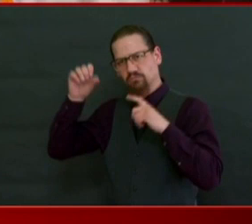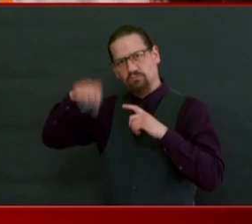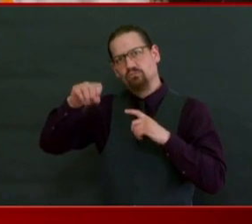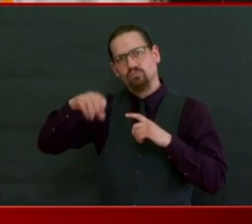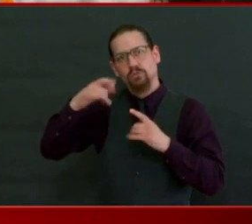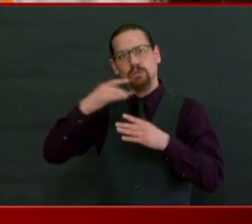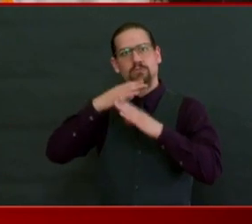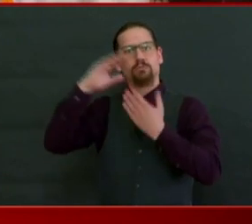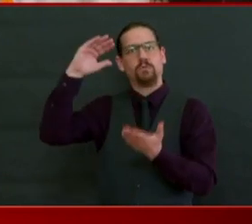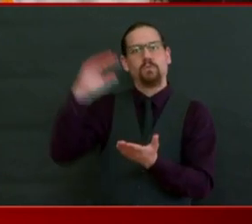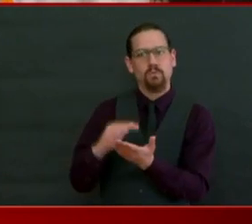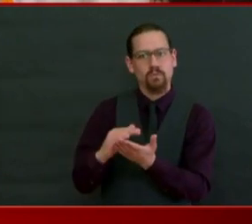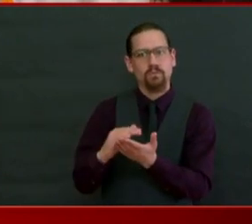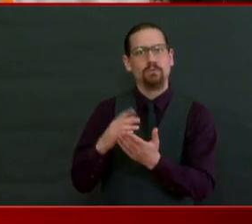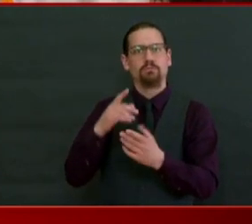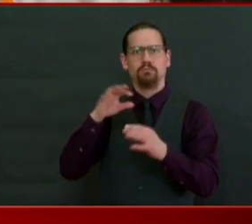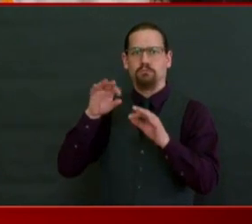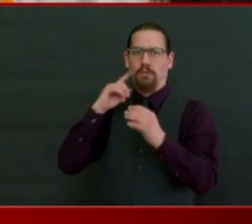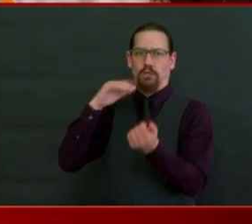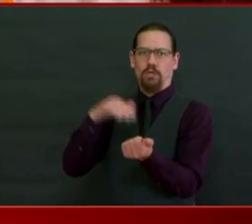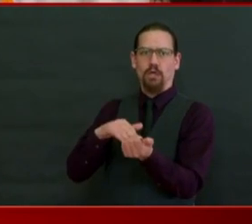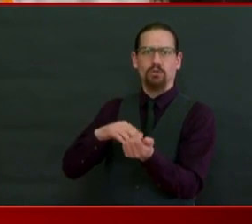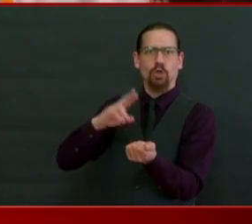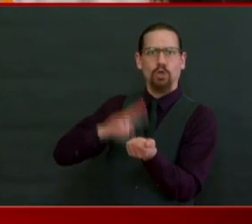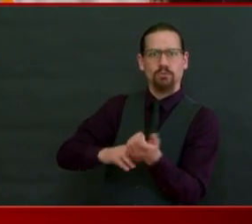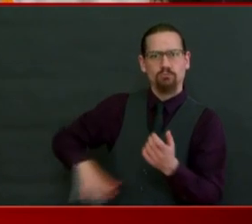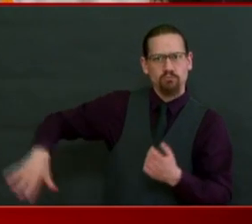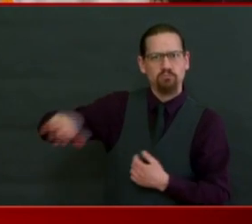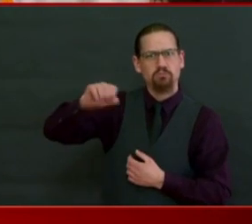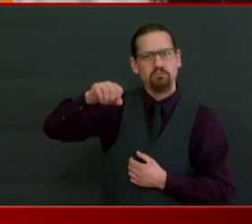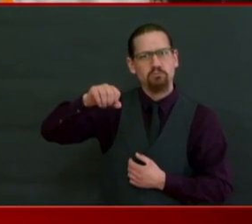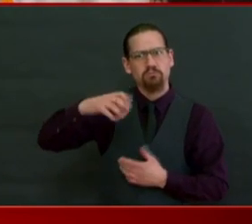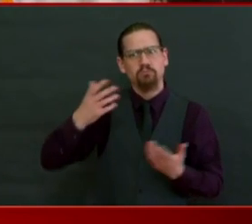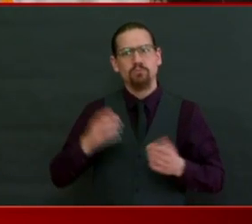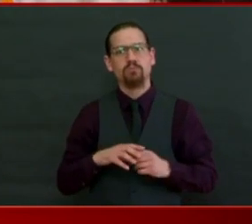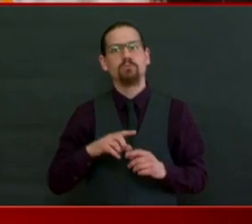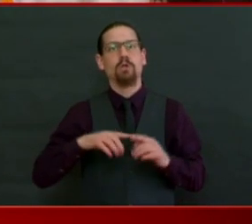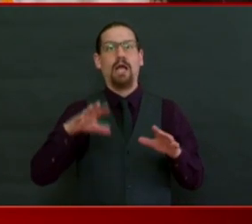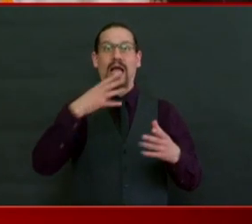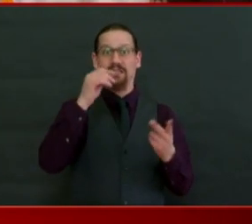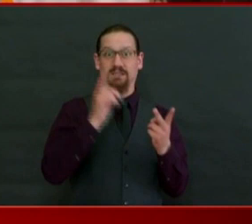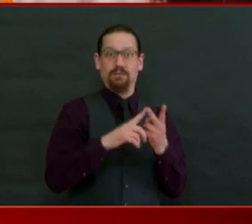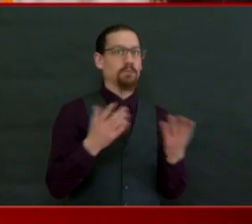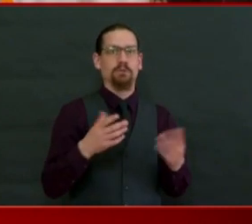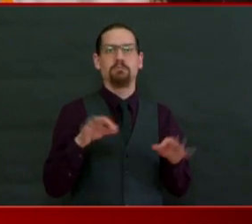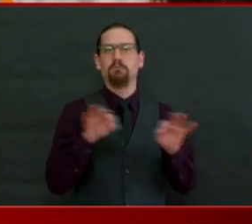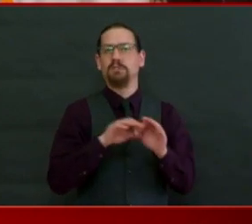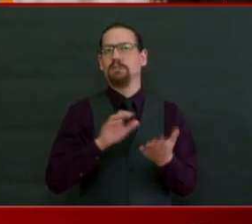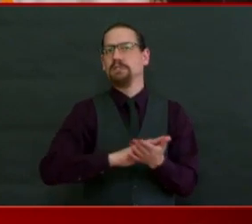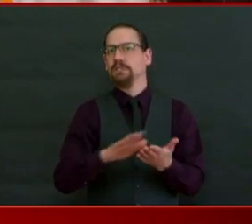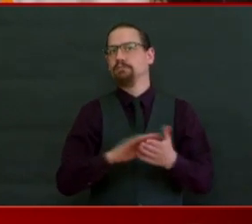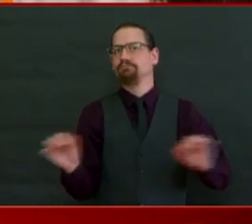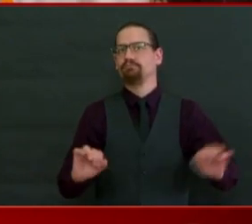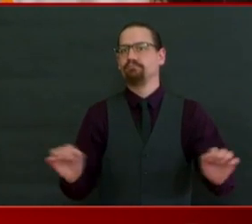WE KNOW THE IMPORTANCE OF THAT TYPE OF COVERING.